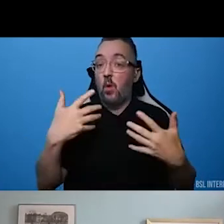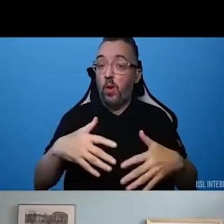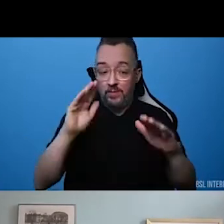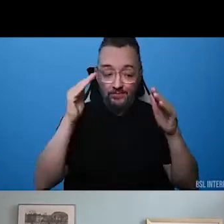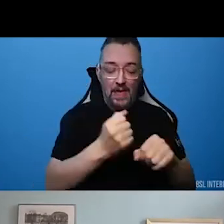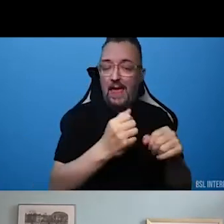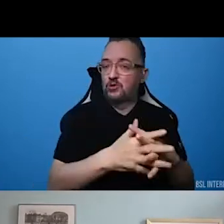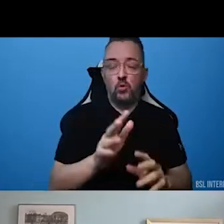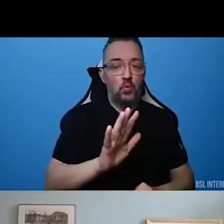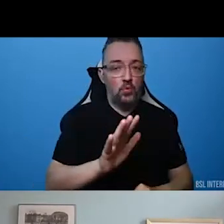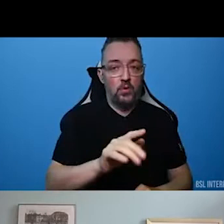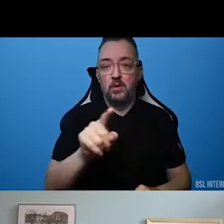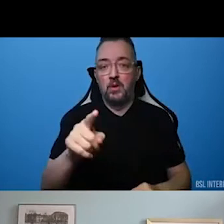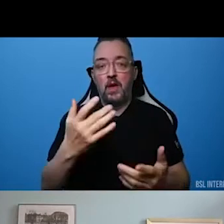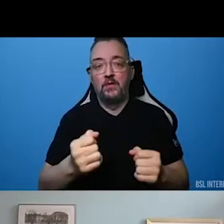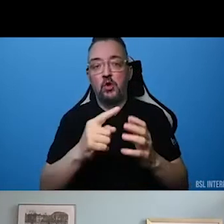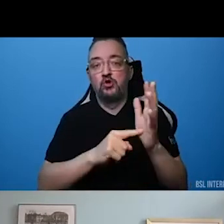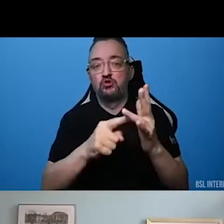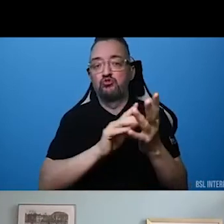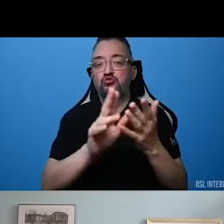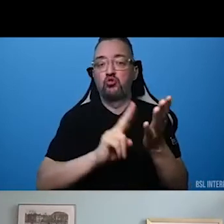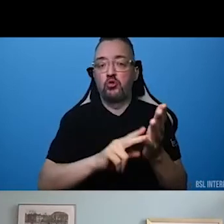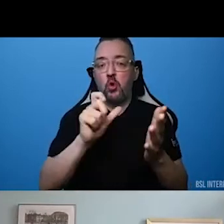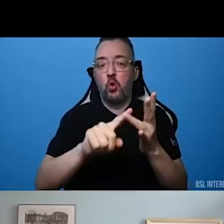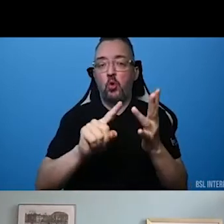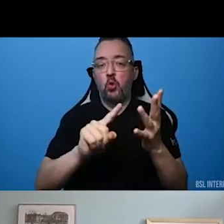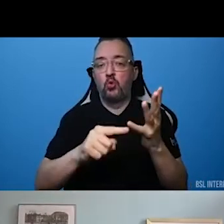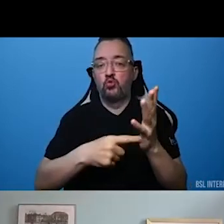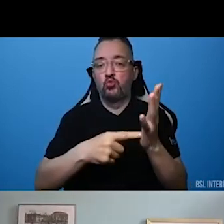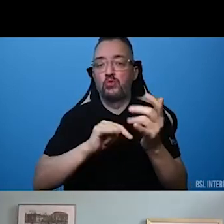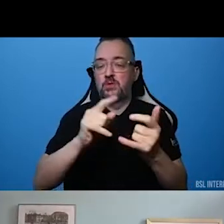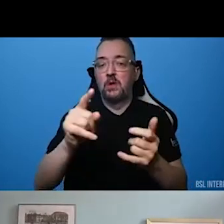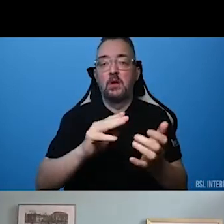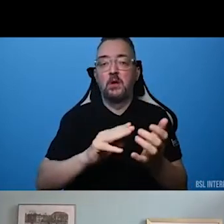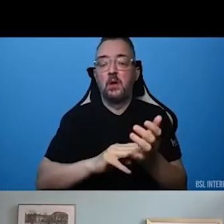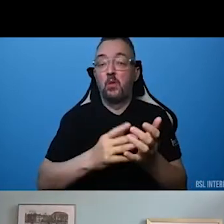we shouldn't forget the likes of John Coutts in Montrose, who was a lord provost of Montrose